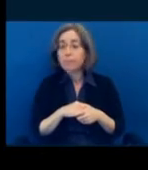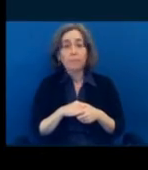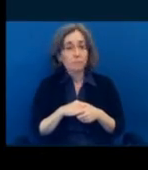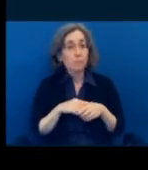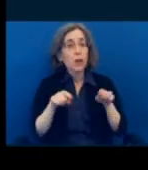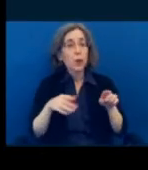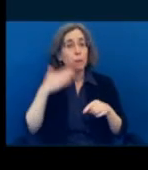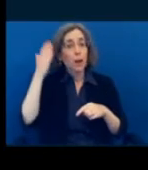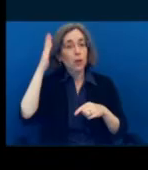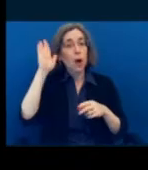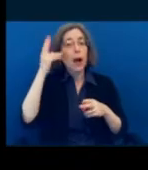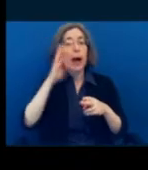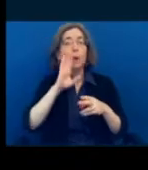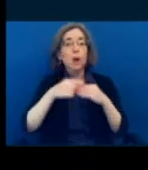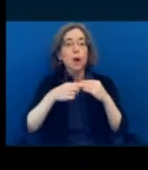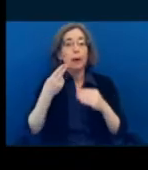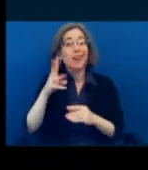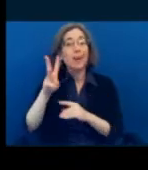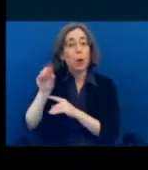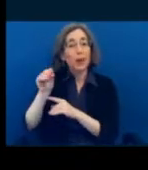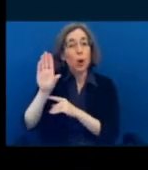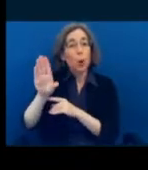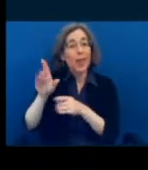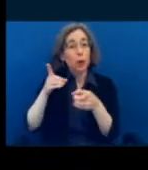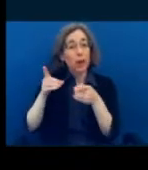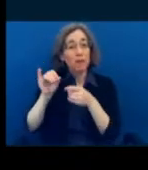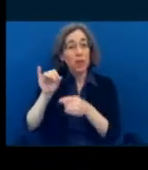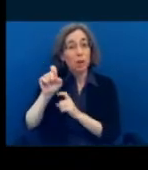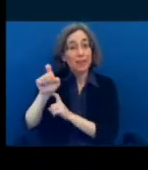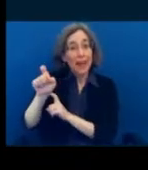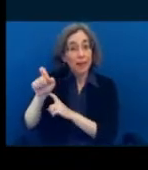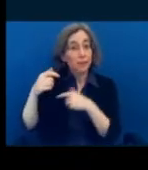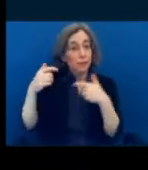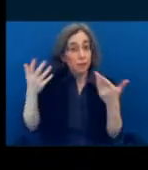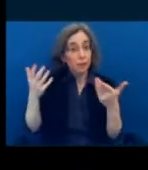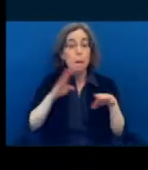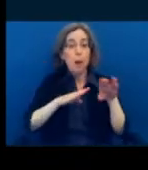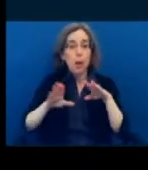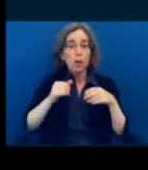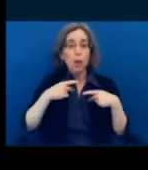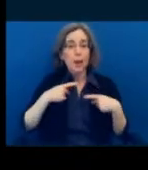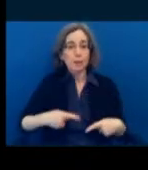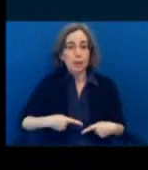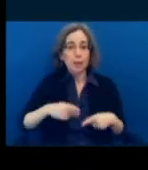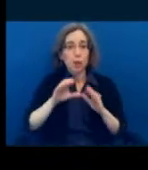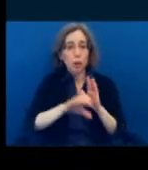REFER TO THE W. H. O.'S DEFINITION OF 6 SUCH AS BIOLODGE XAL AND CHASTICS OF THAT DEFINE